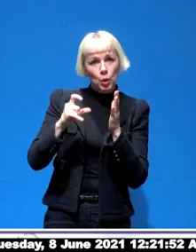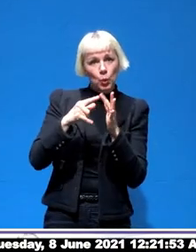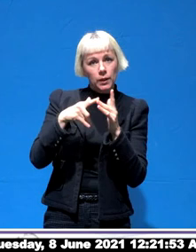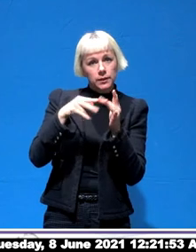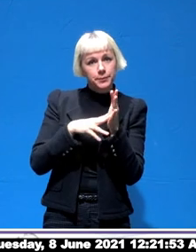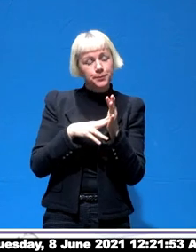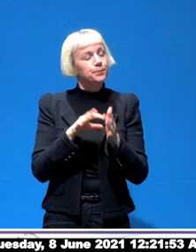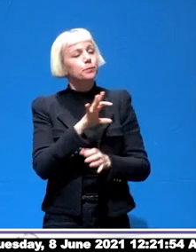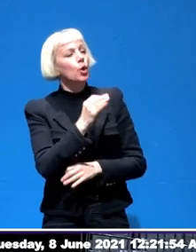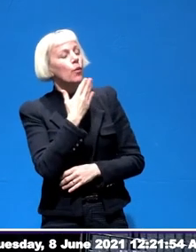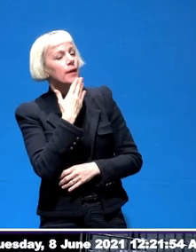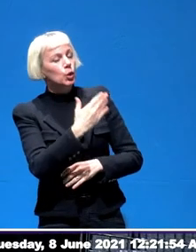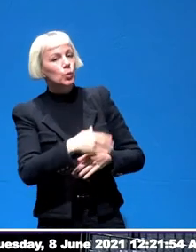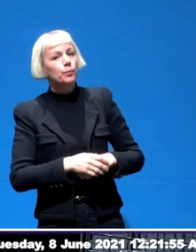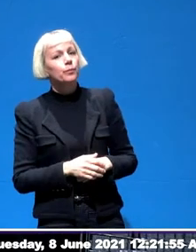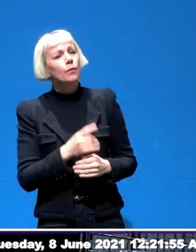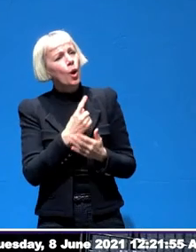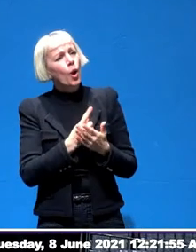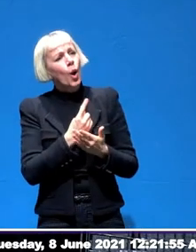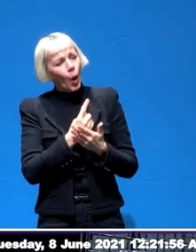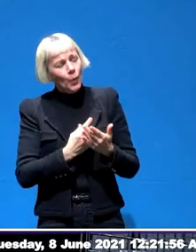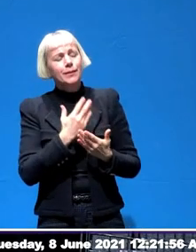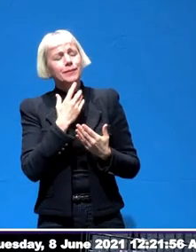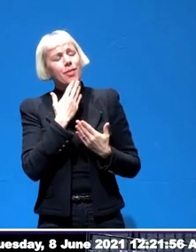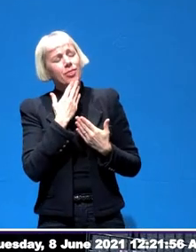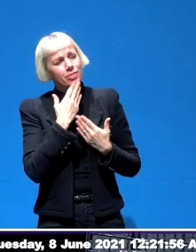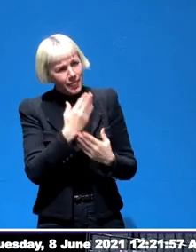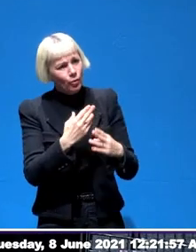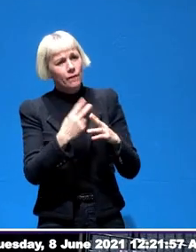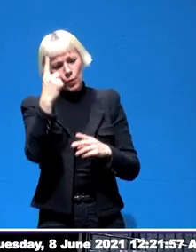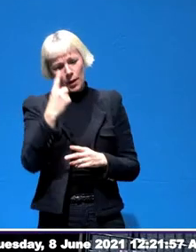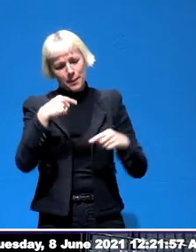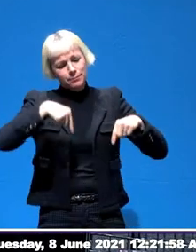Other than to say thank you very much, Ms Rogers, for coming today.